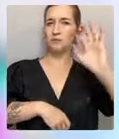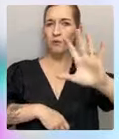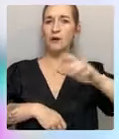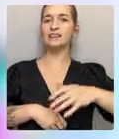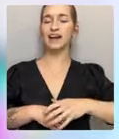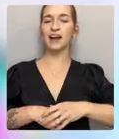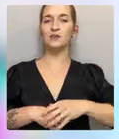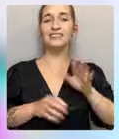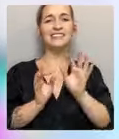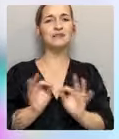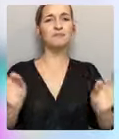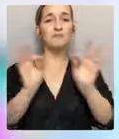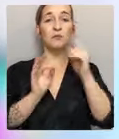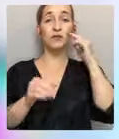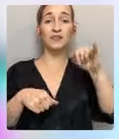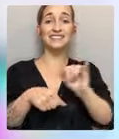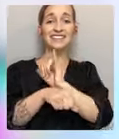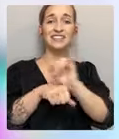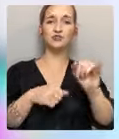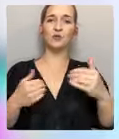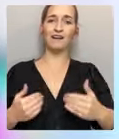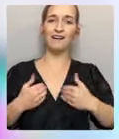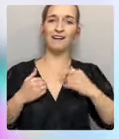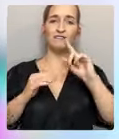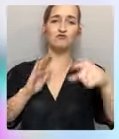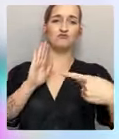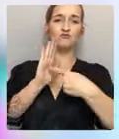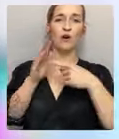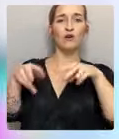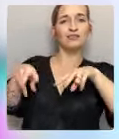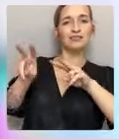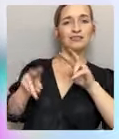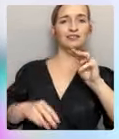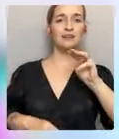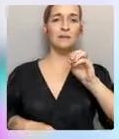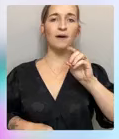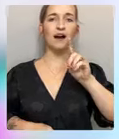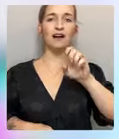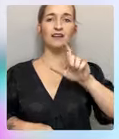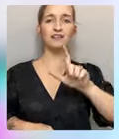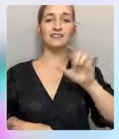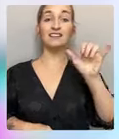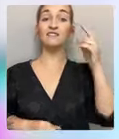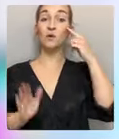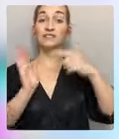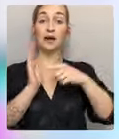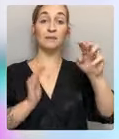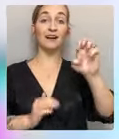that it's very important in our industry to have a role model, like Ellen founded her company, which is super cool,